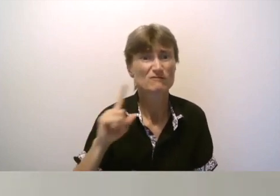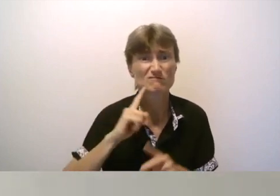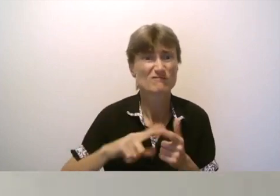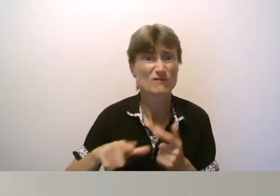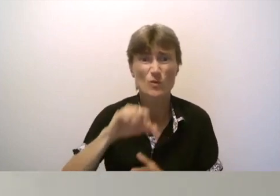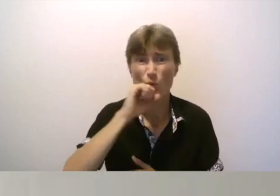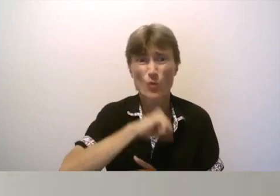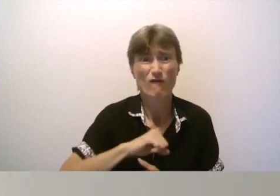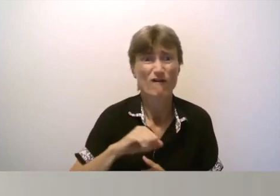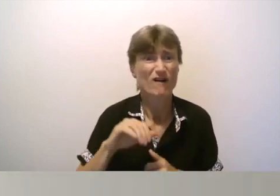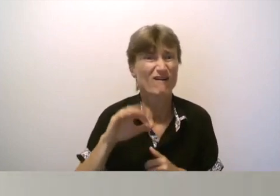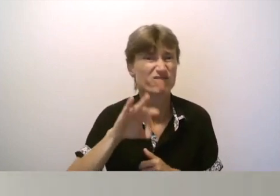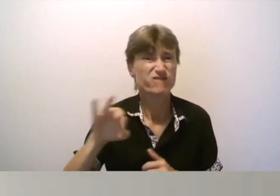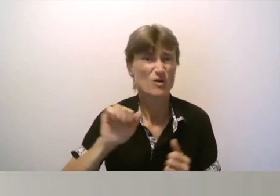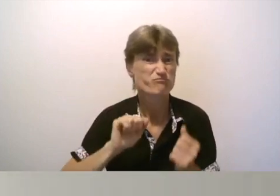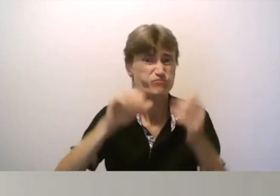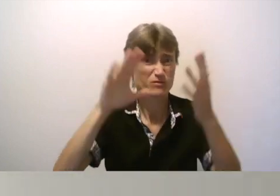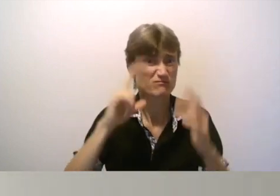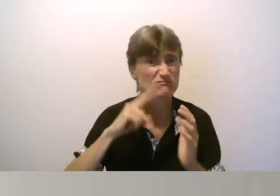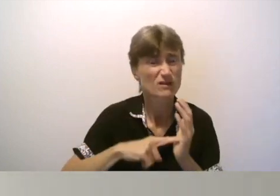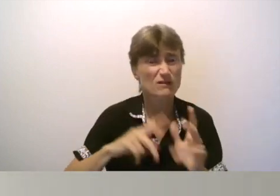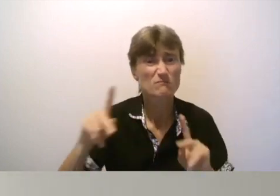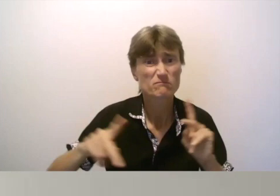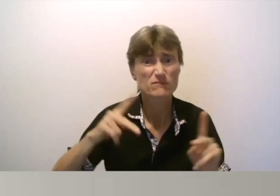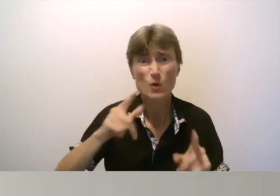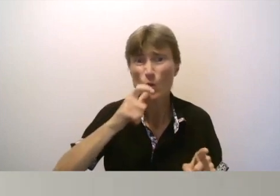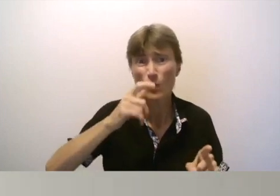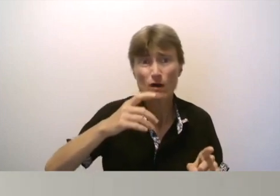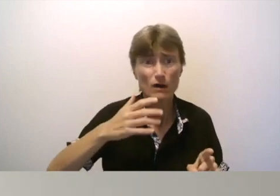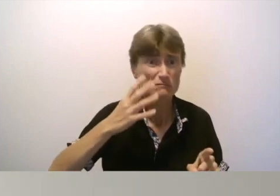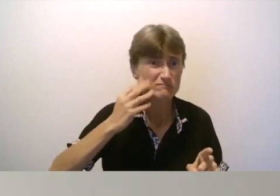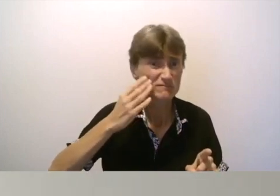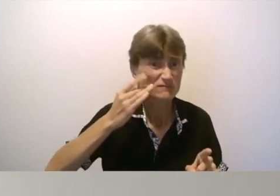people who have experienced um violence with mental health issues are doing